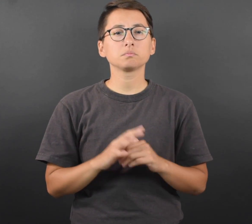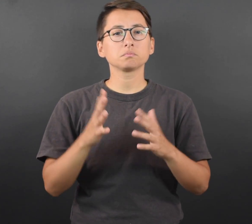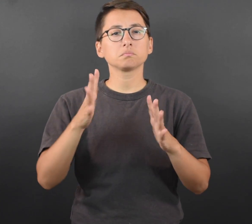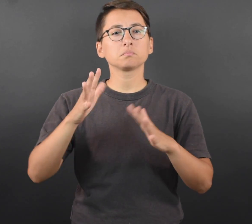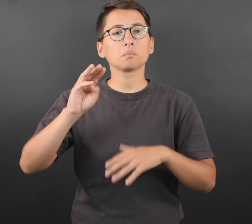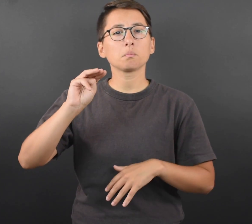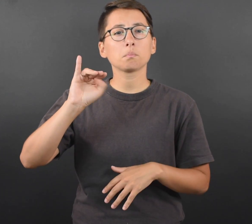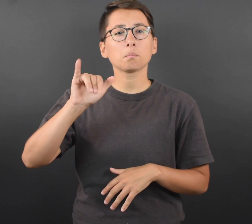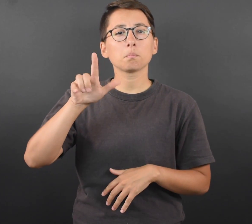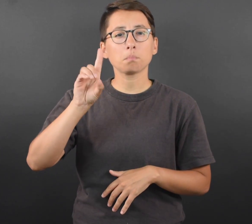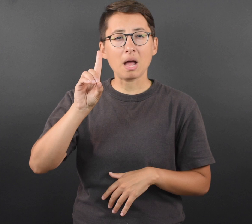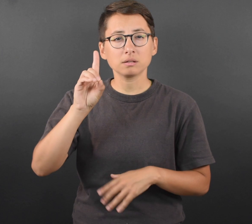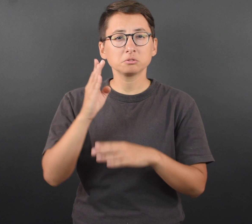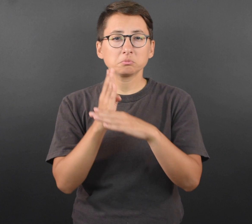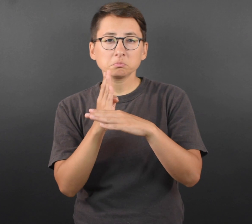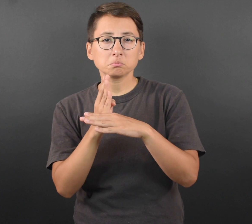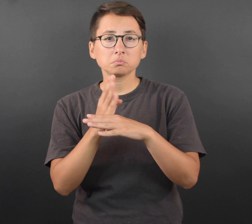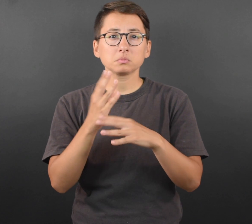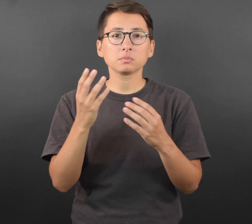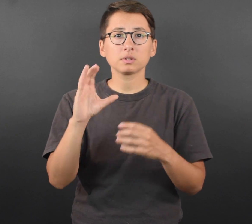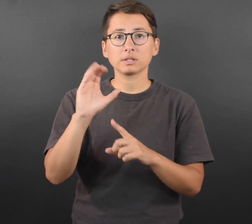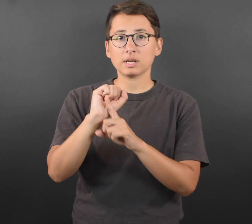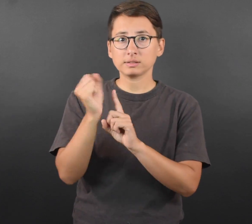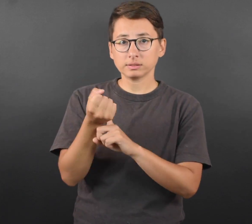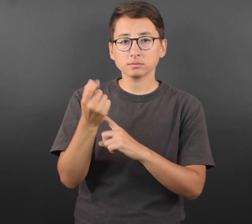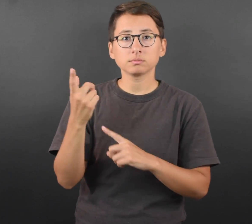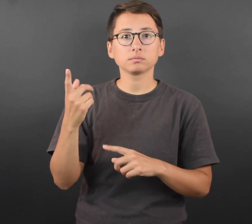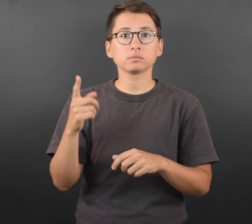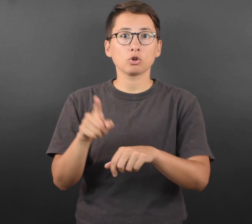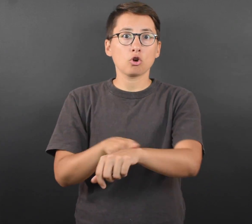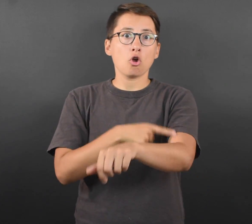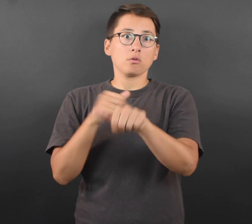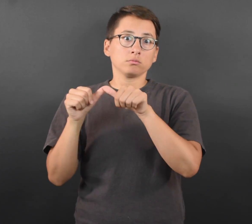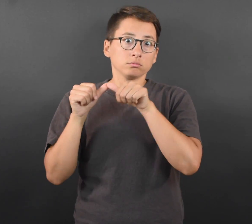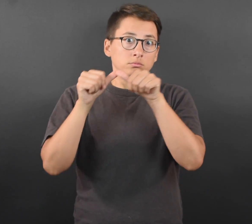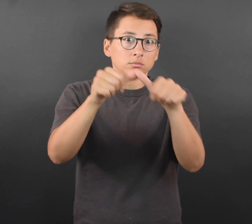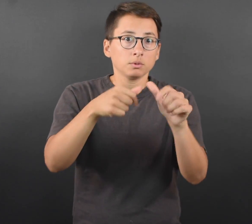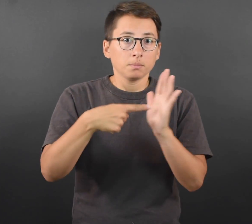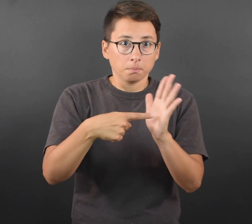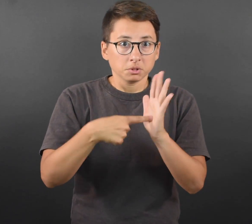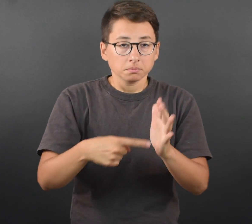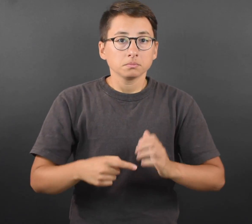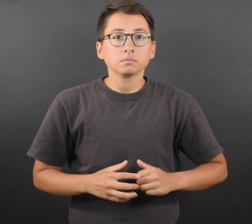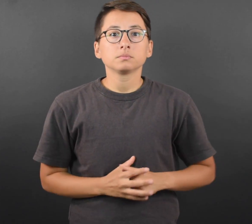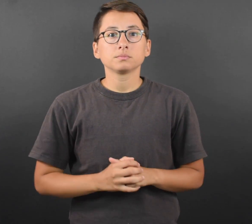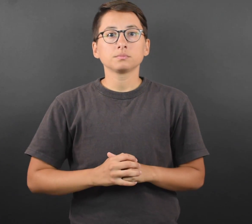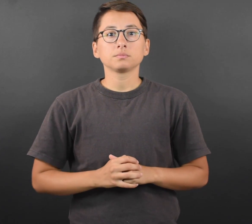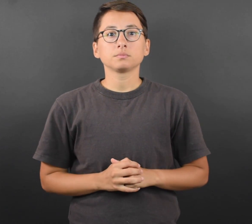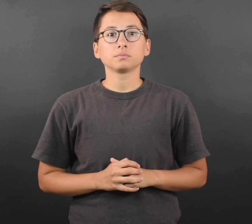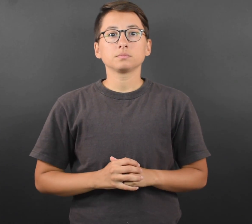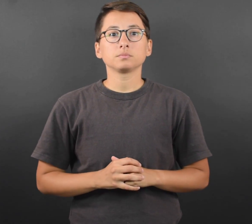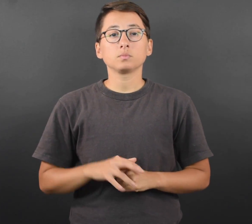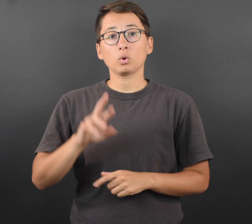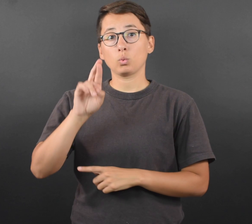Mild cases, long-lasting symptoms